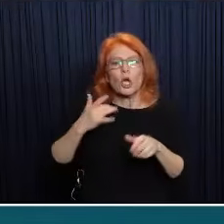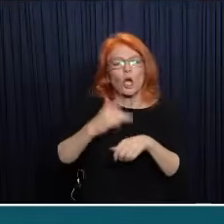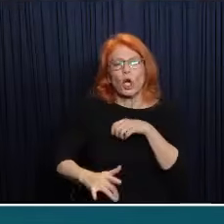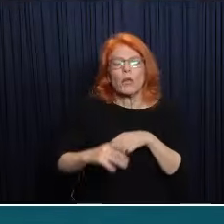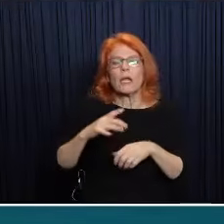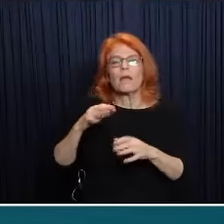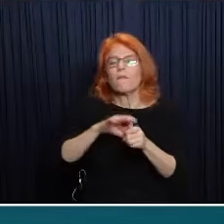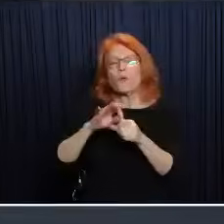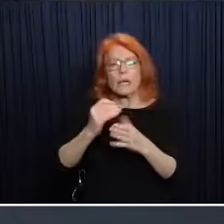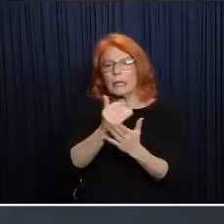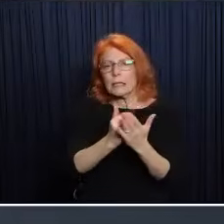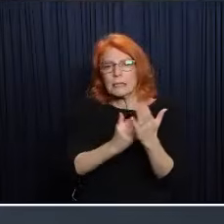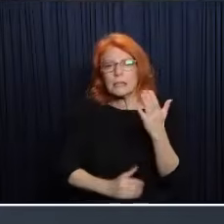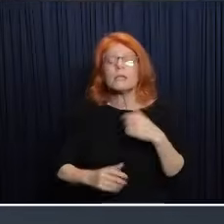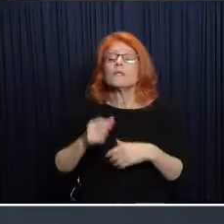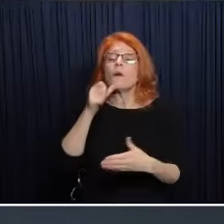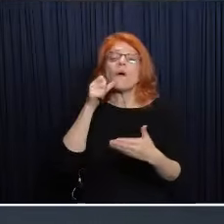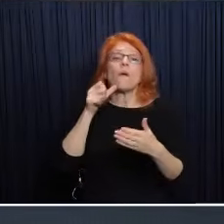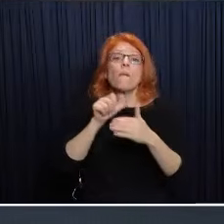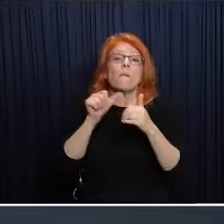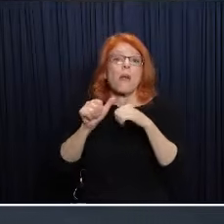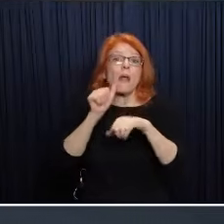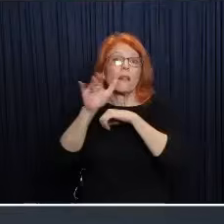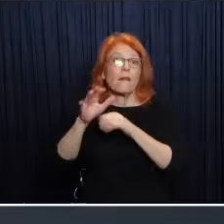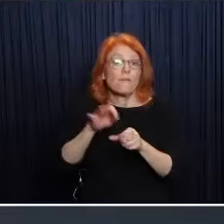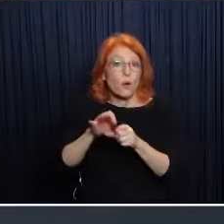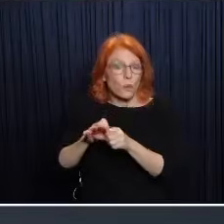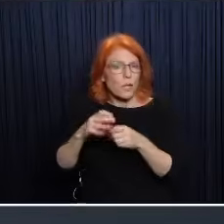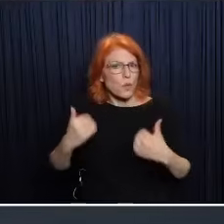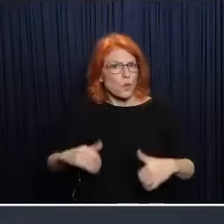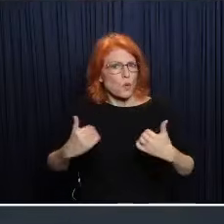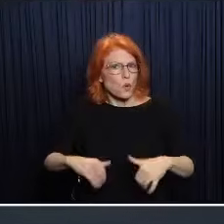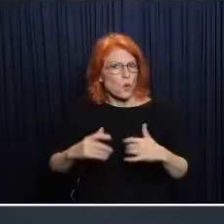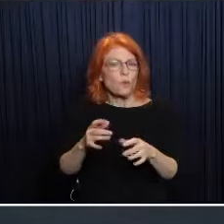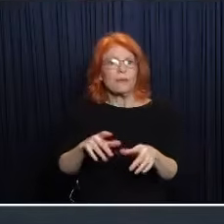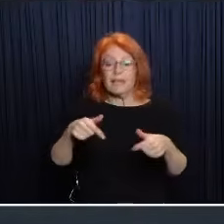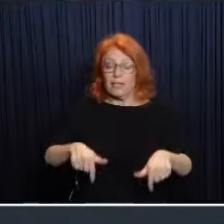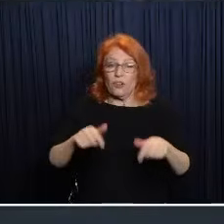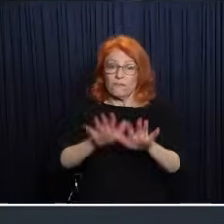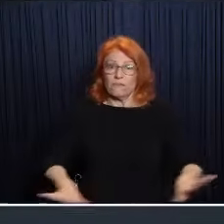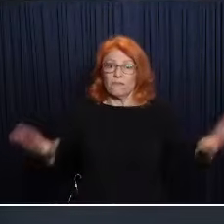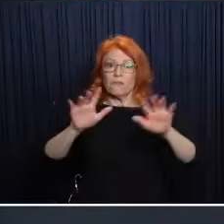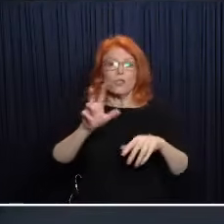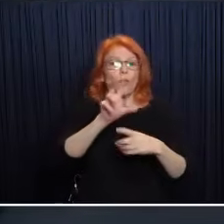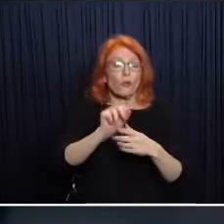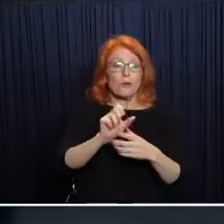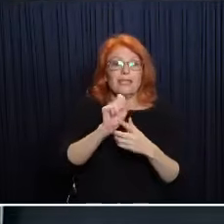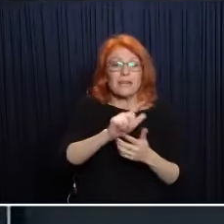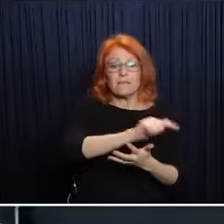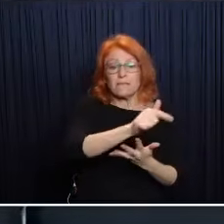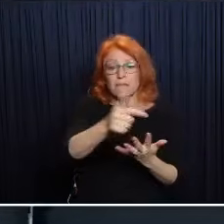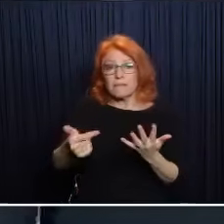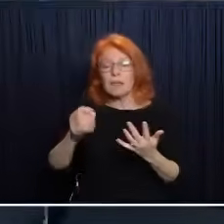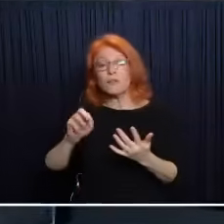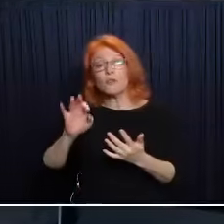IN BALLOTS CAN BE USED PROPERLY